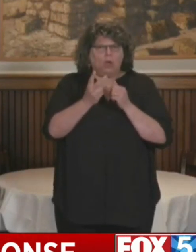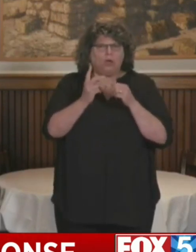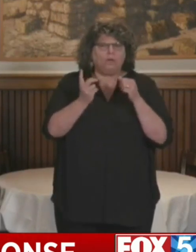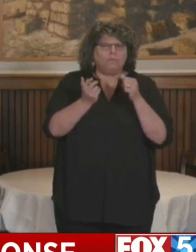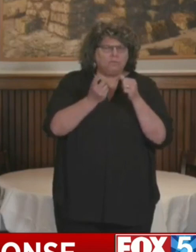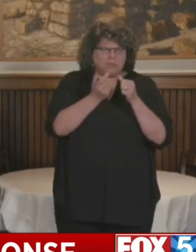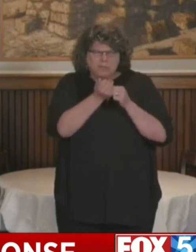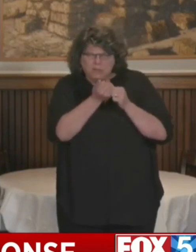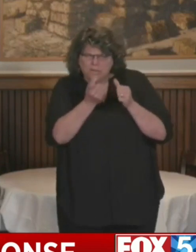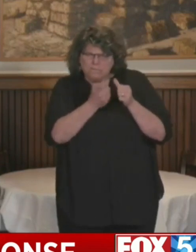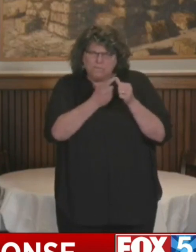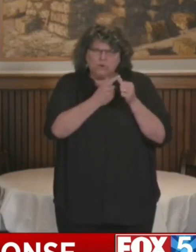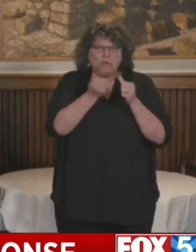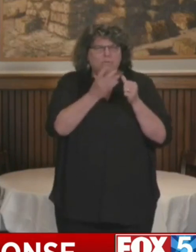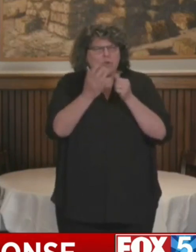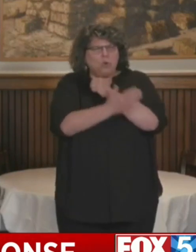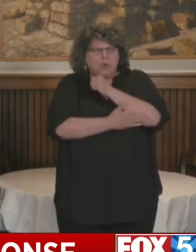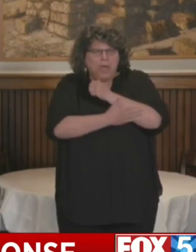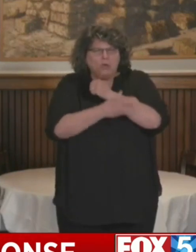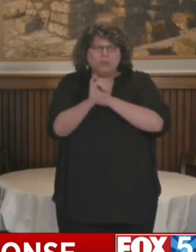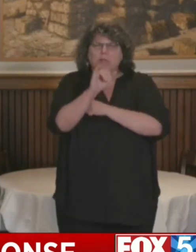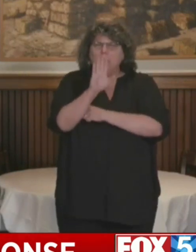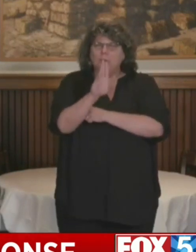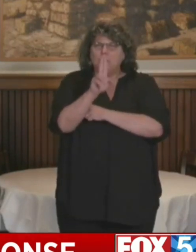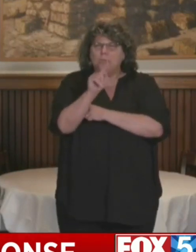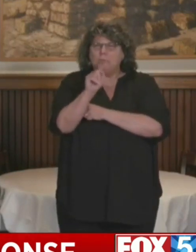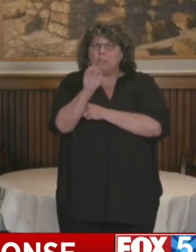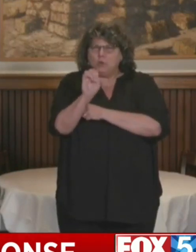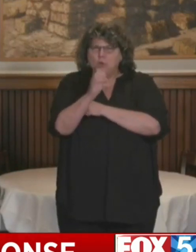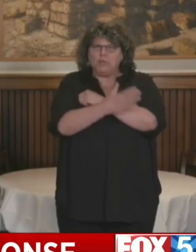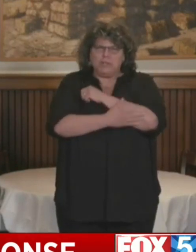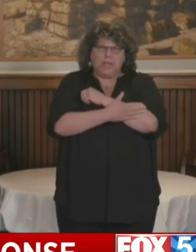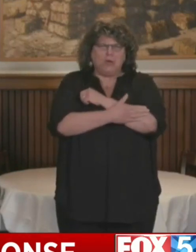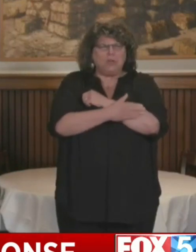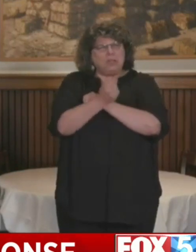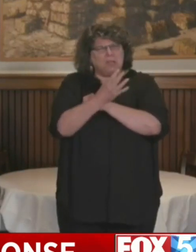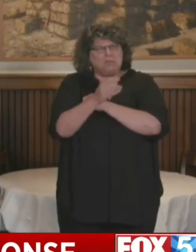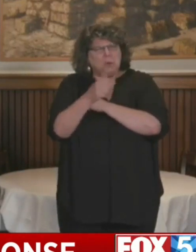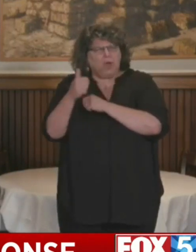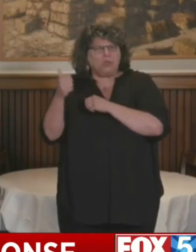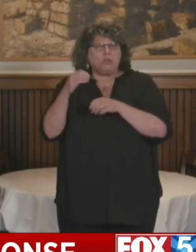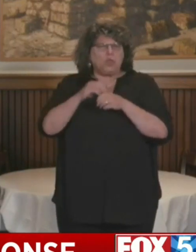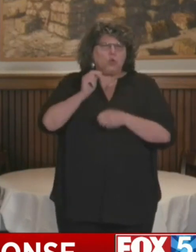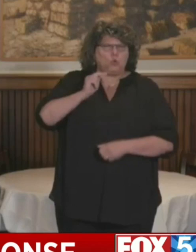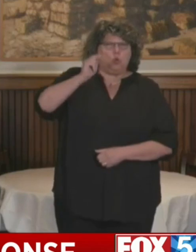7TH. MANY COUNTIES BEGAN THE PROCESS OF ORGANIZING. AND WE